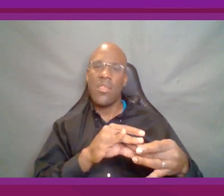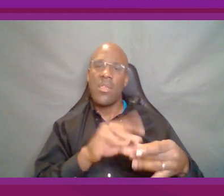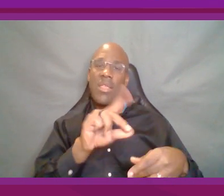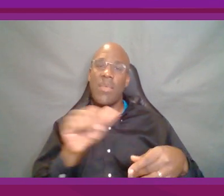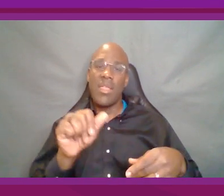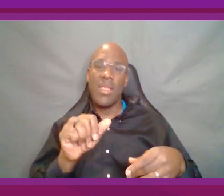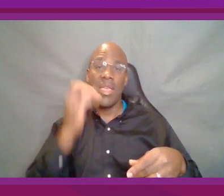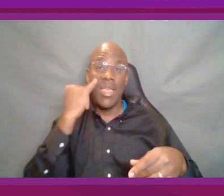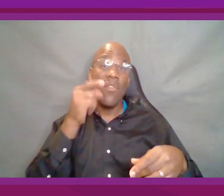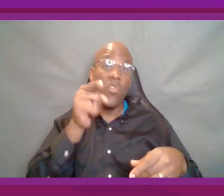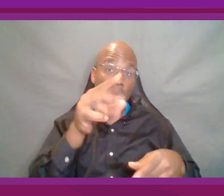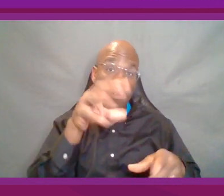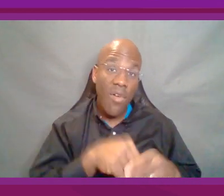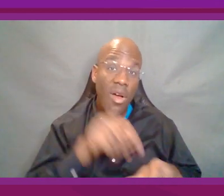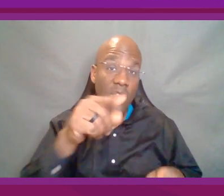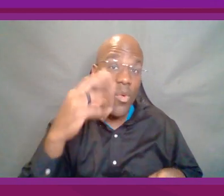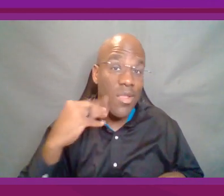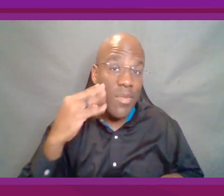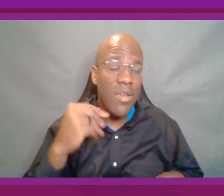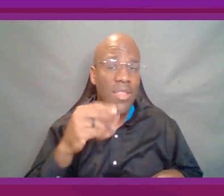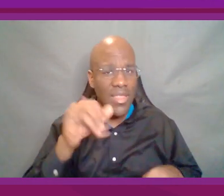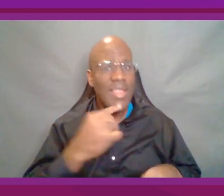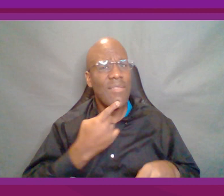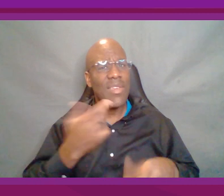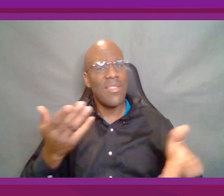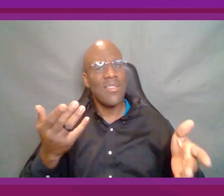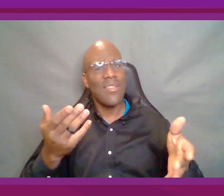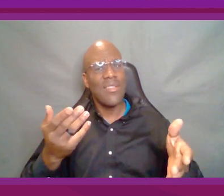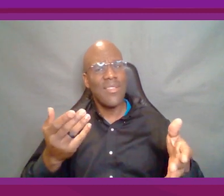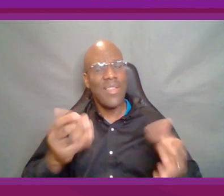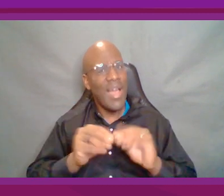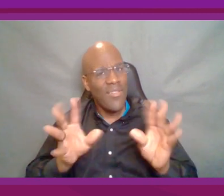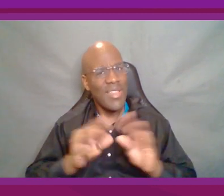challenge is significant if you're the one experiencing it. So that is the part that's kind of